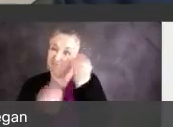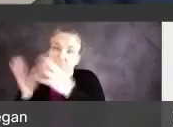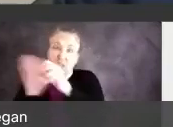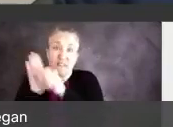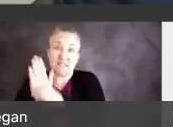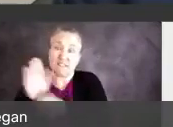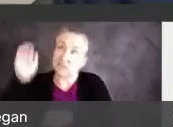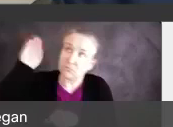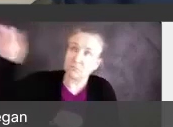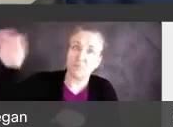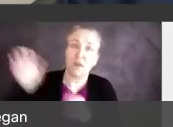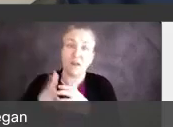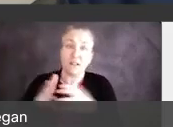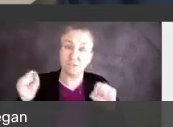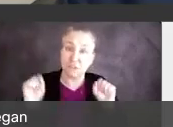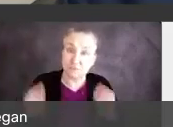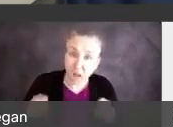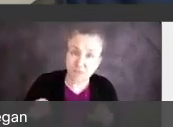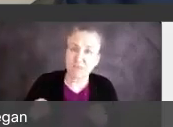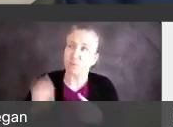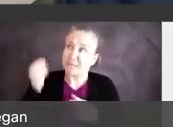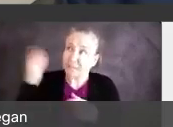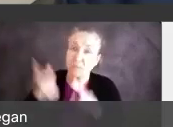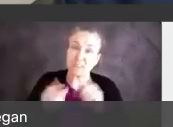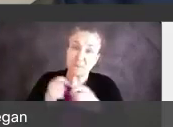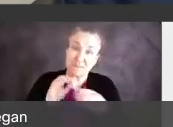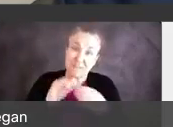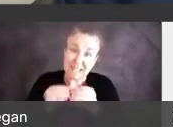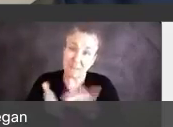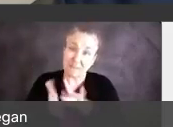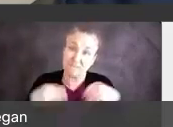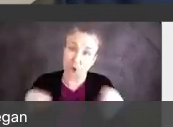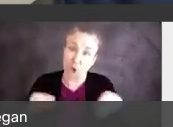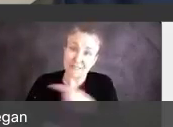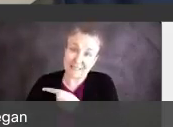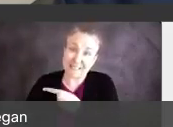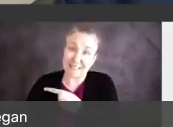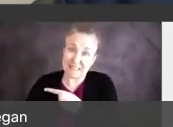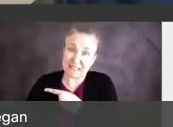as we could, gave them specific names of pharmacies that didn't seem to have any second doses